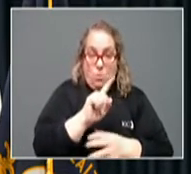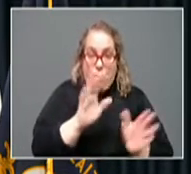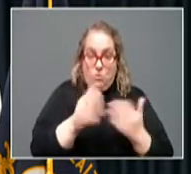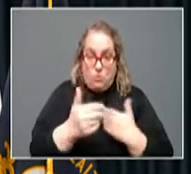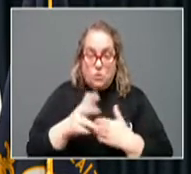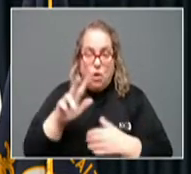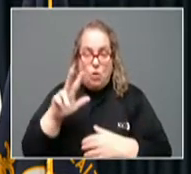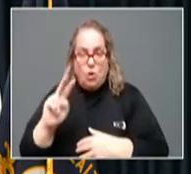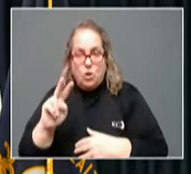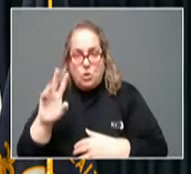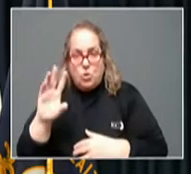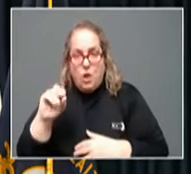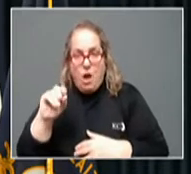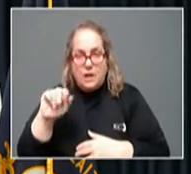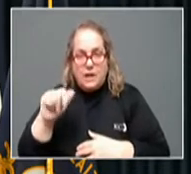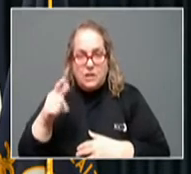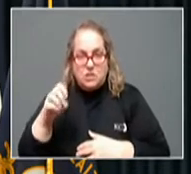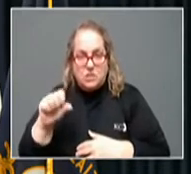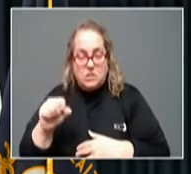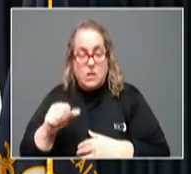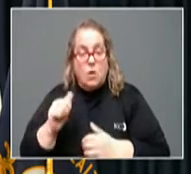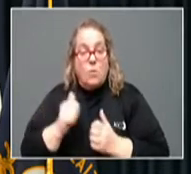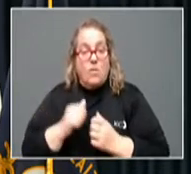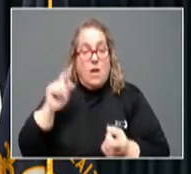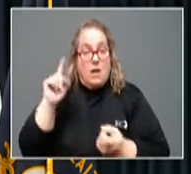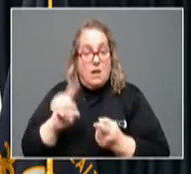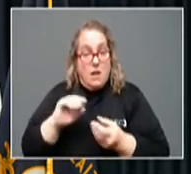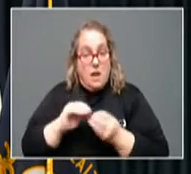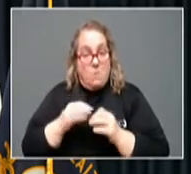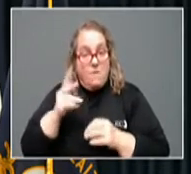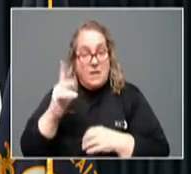of Kentucky ins who need sheltering. We're going to soon start consolidating